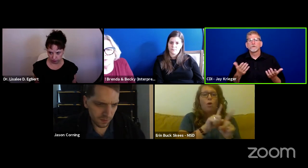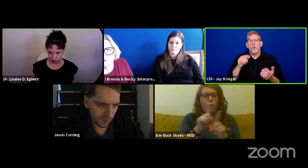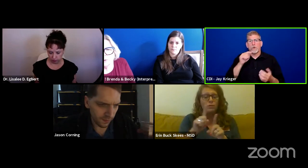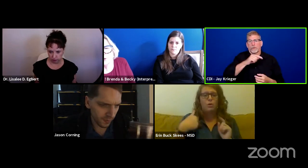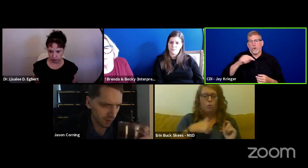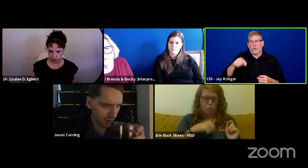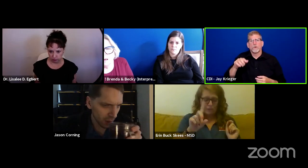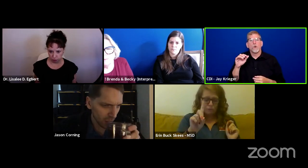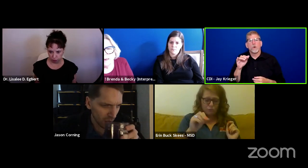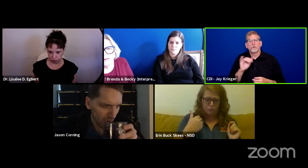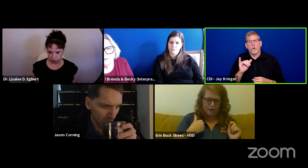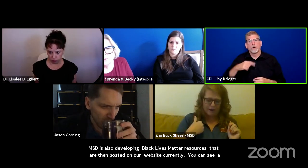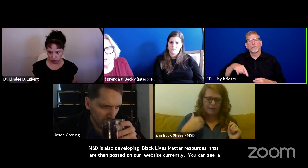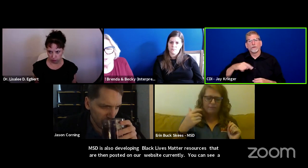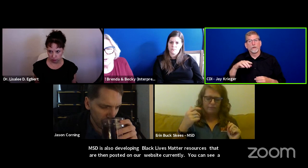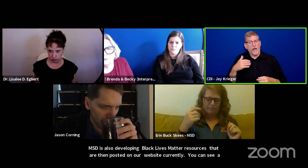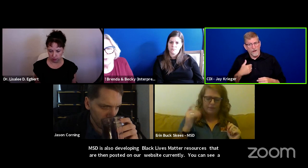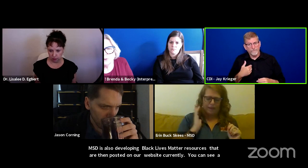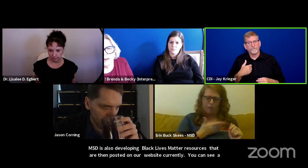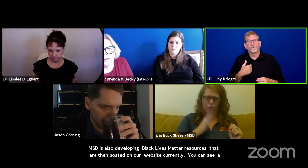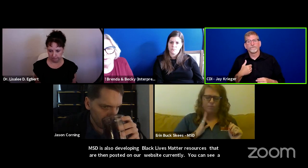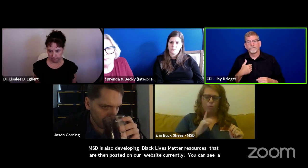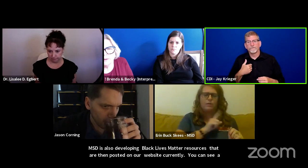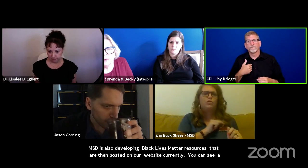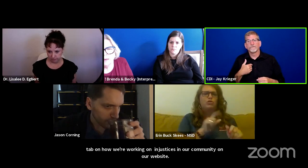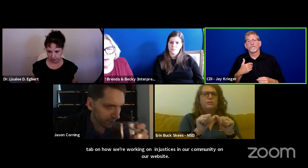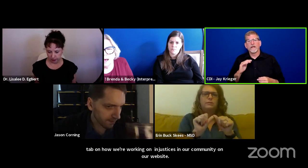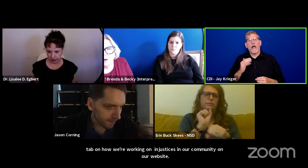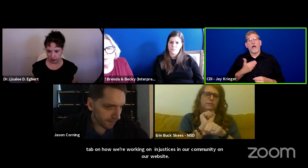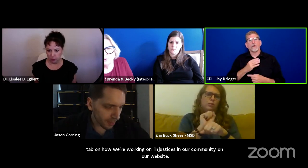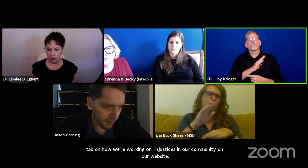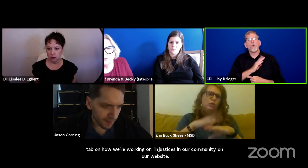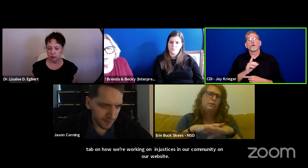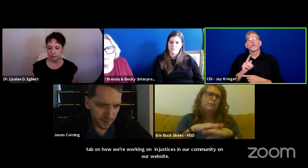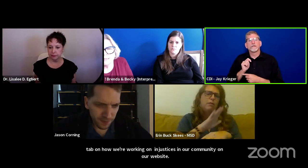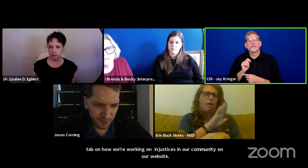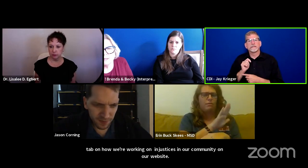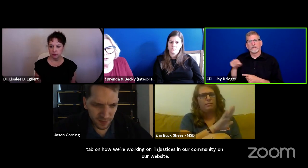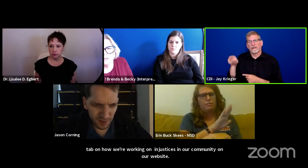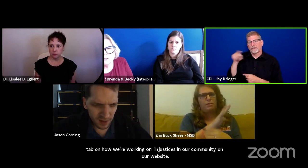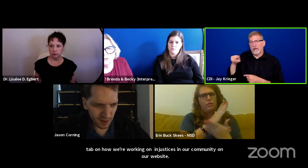So those are just some, and we also do have our board of trustees that are continuing